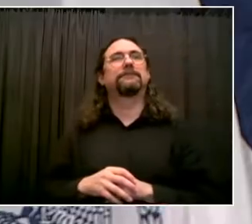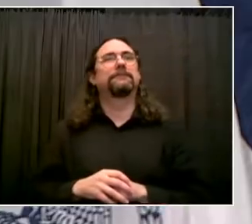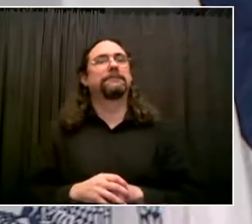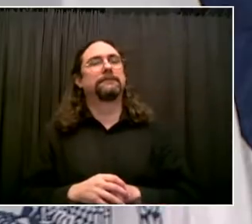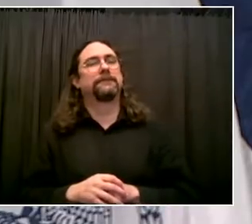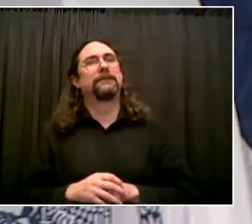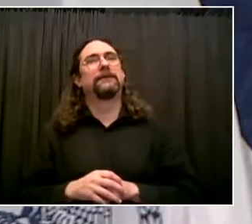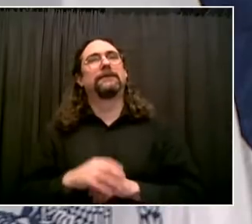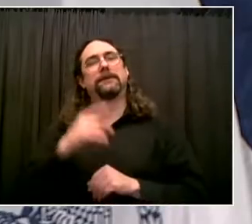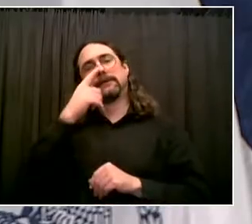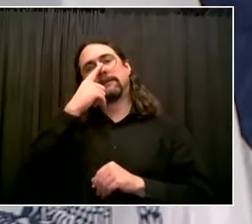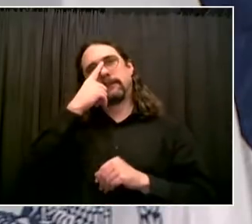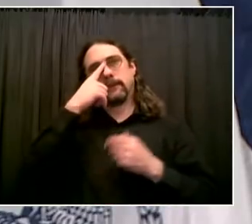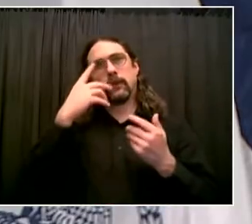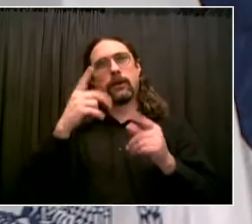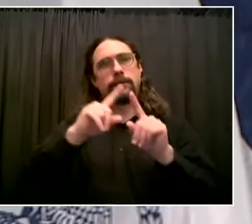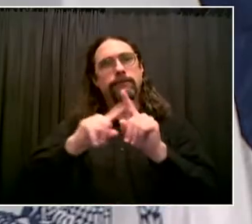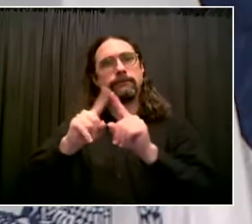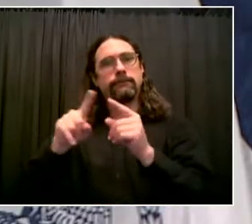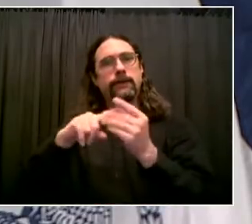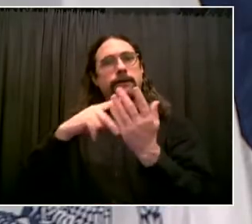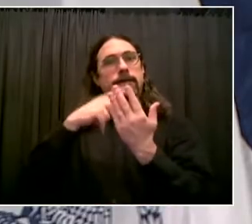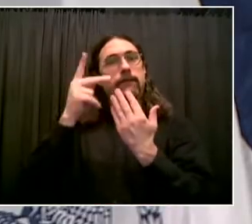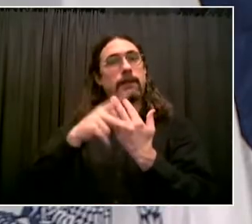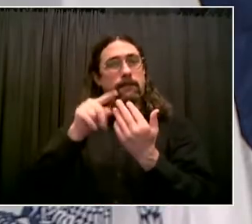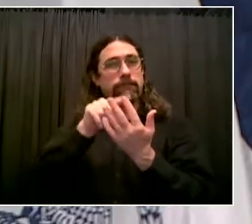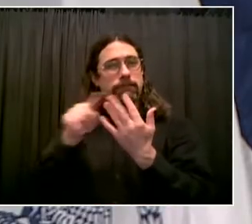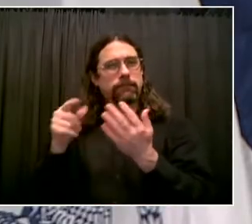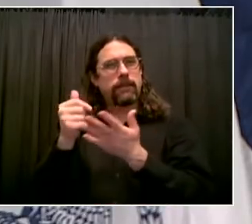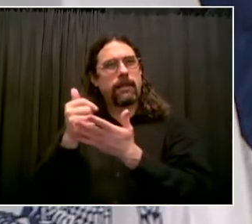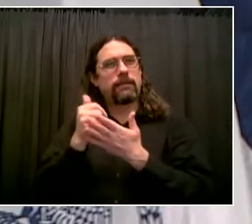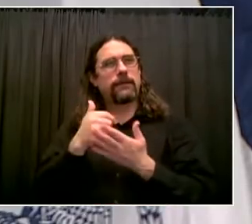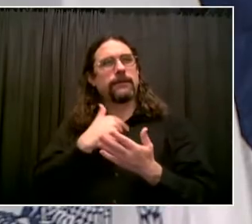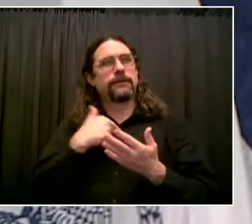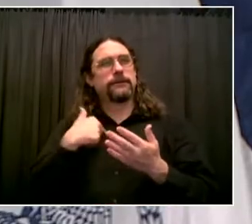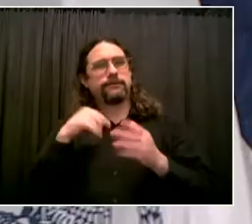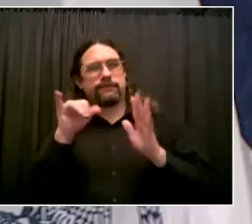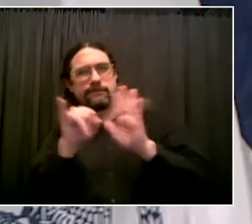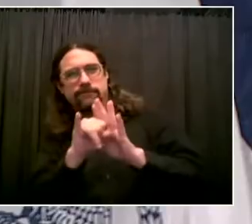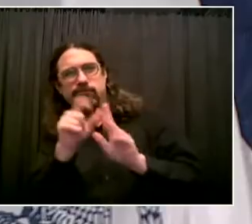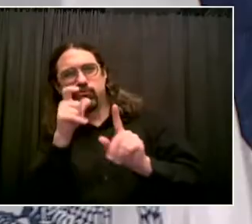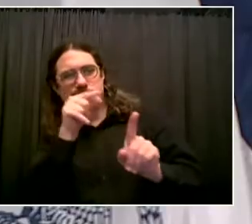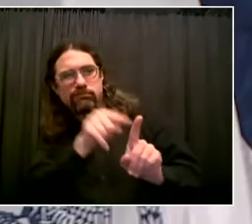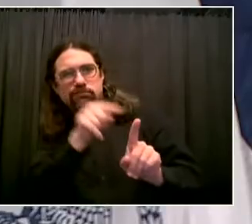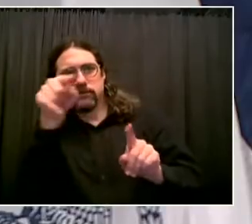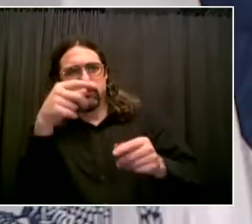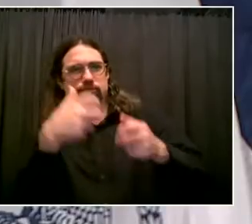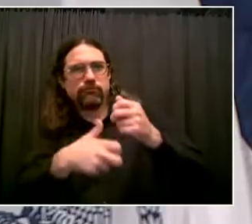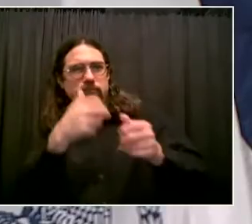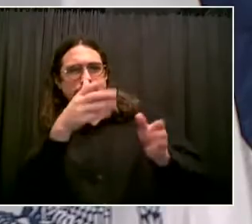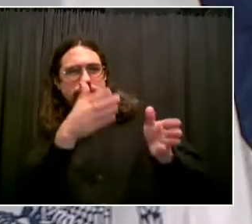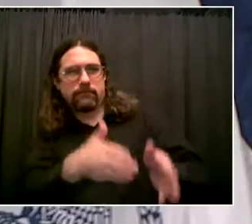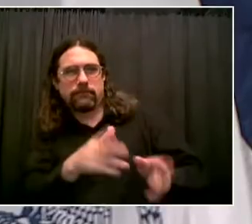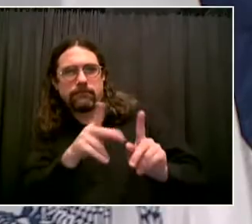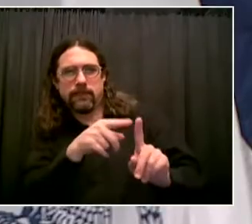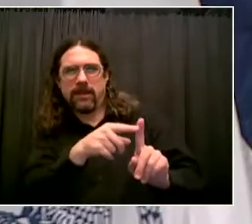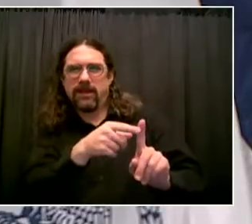SERIOUS VIOLENCE. THE BETTER WE DO IT PINPOINTING THEM, THAT'S WHY THE CEASE-FIRE APPROACH IS CRUCIAL, FD IN THE INDIVIDALUS AND THEN WITH